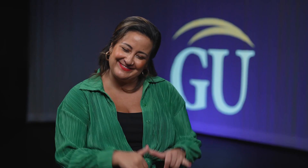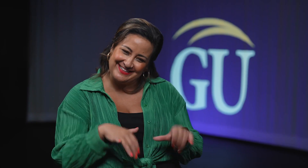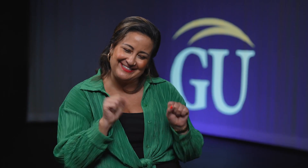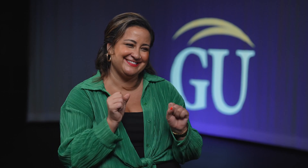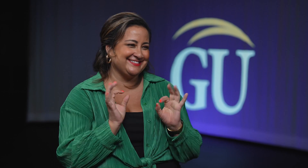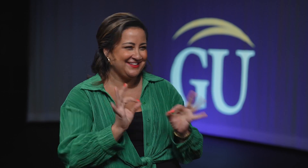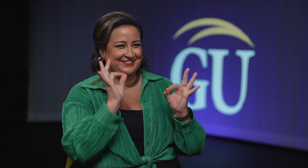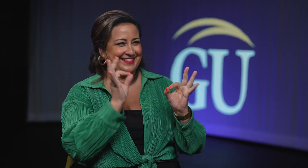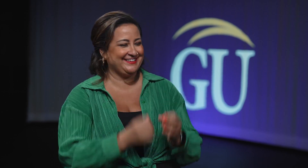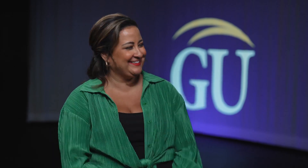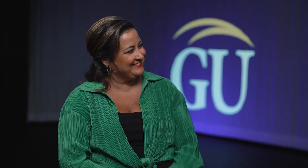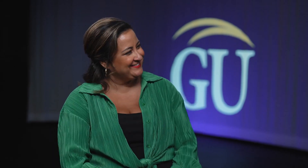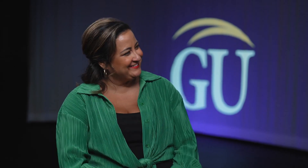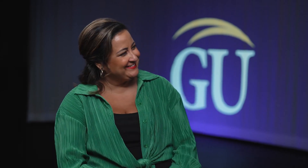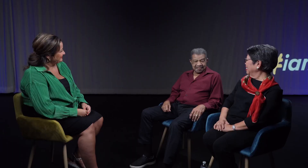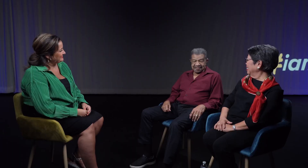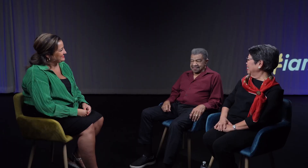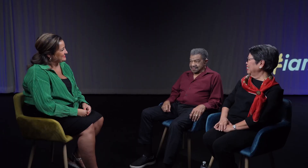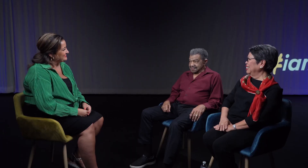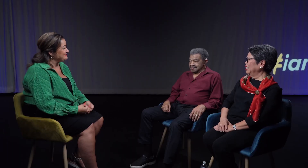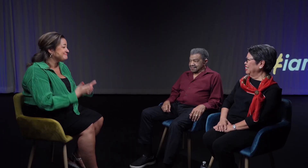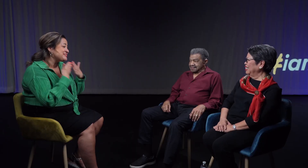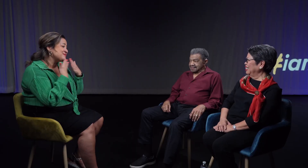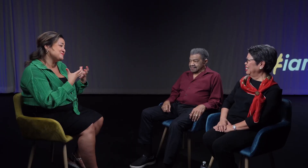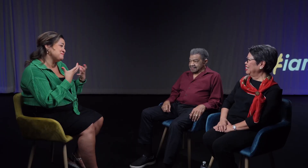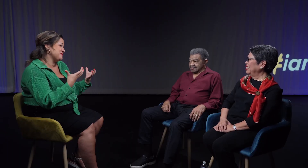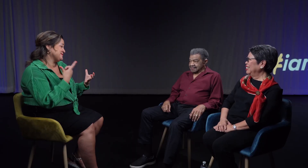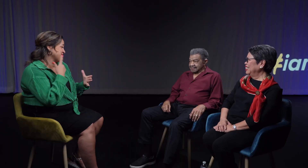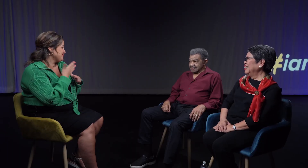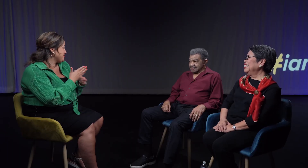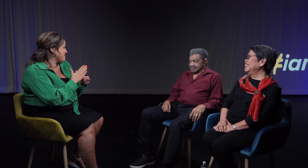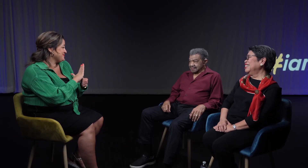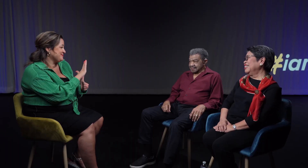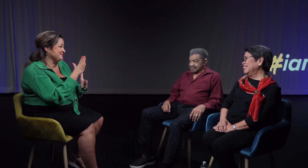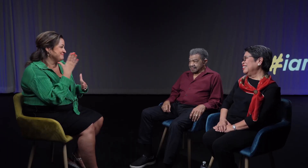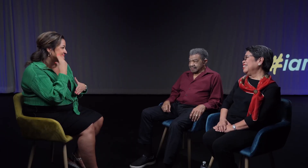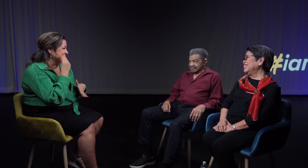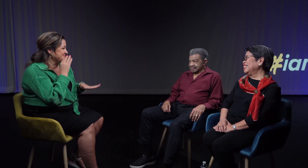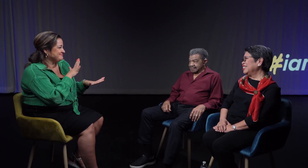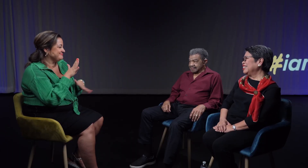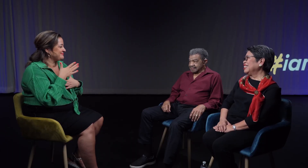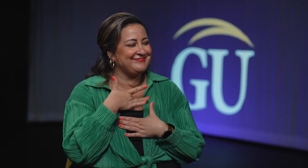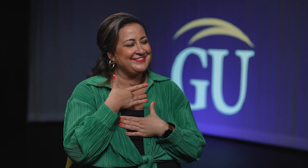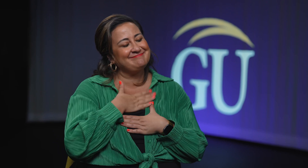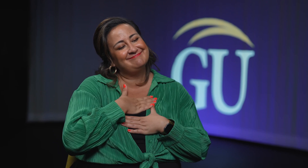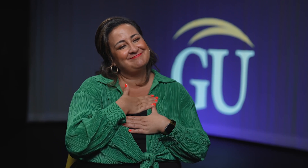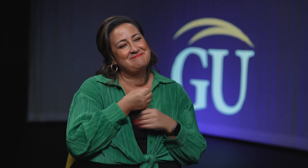Yes, that's perfect! Thank you so much for sharing your experiences.